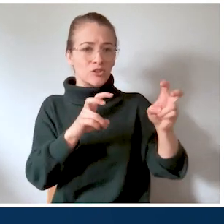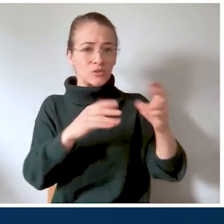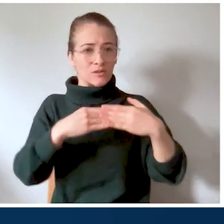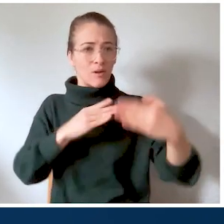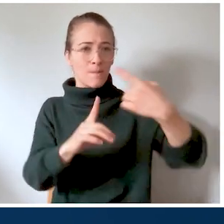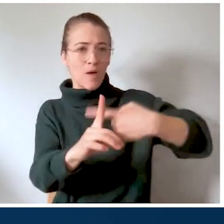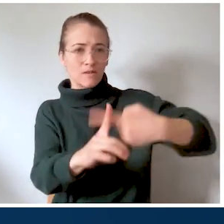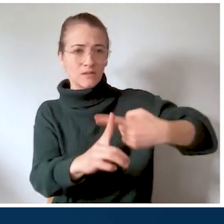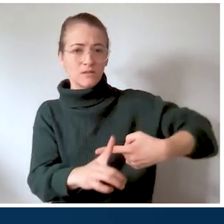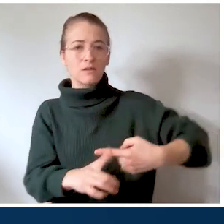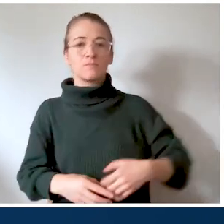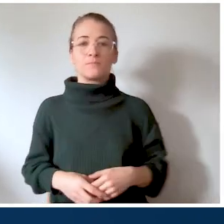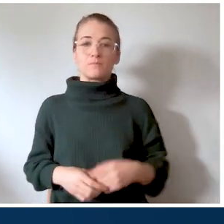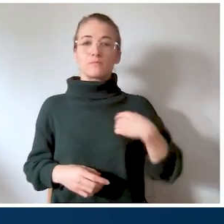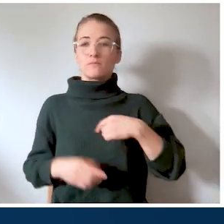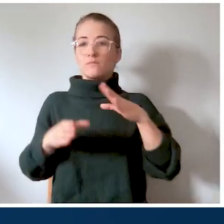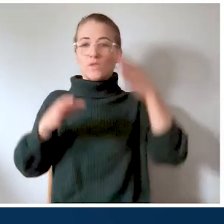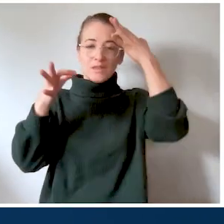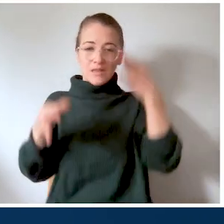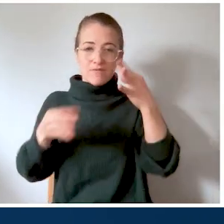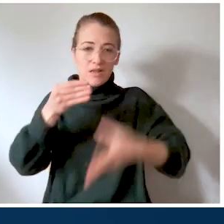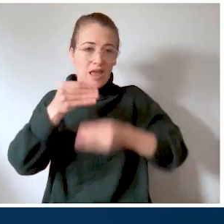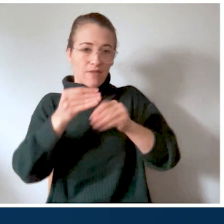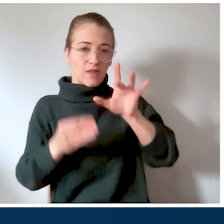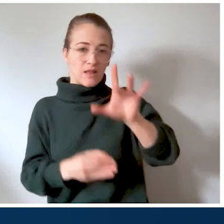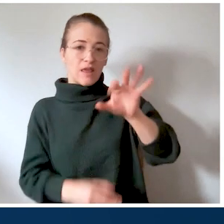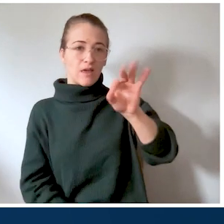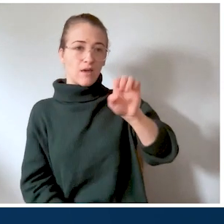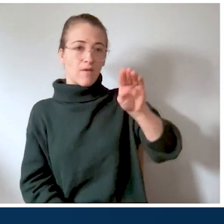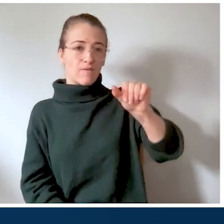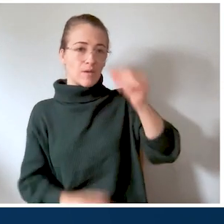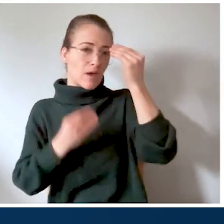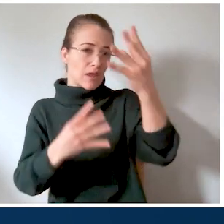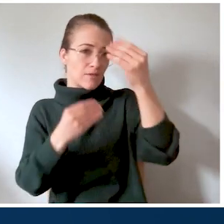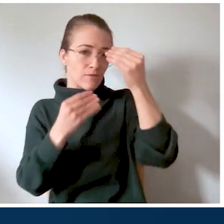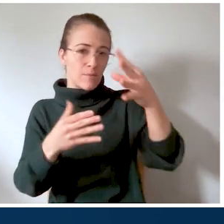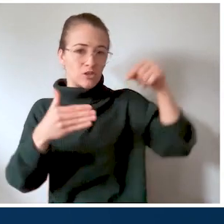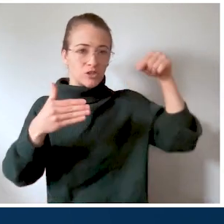So we will definitely put the link to the FEMA information in the notes in the podcast,